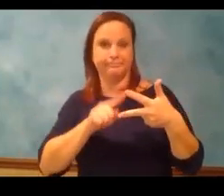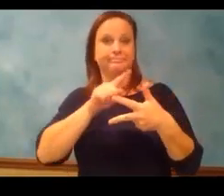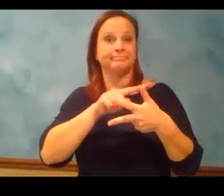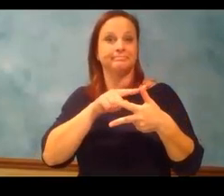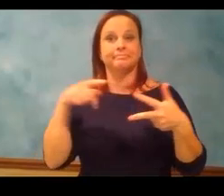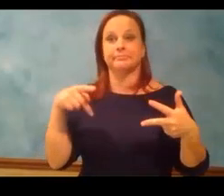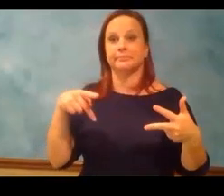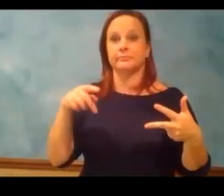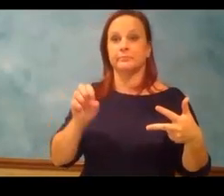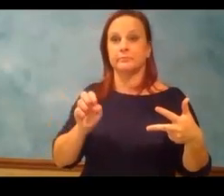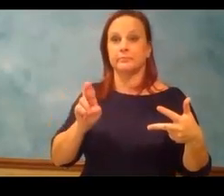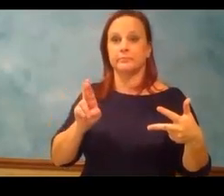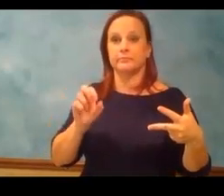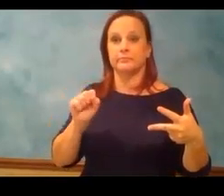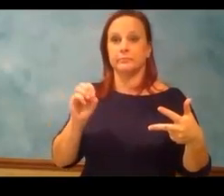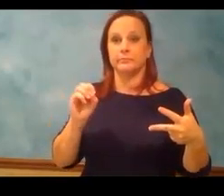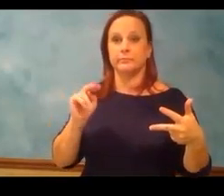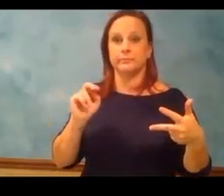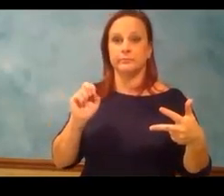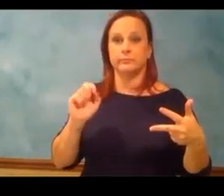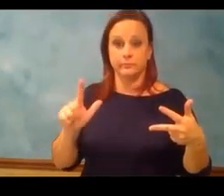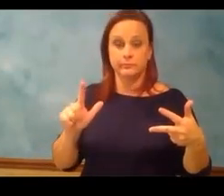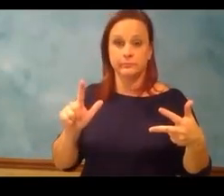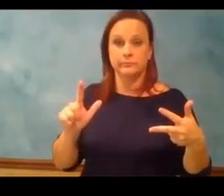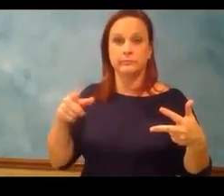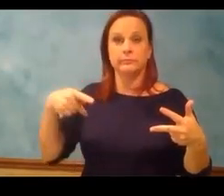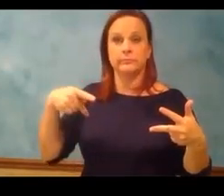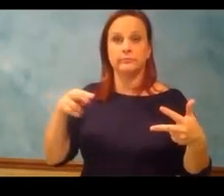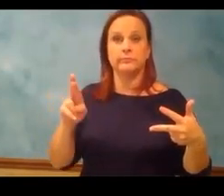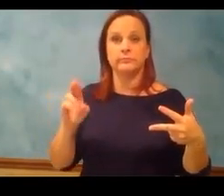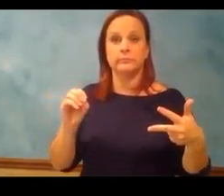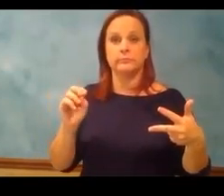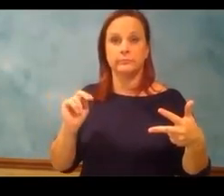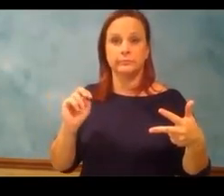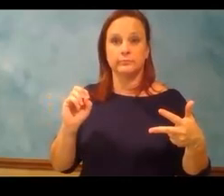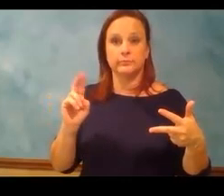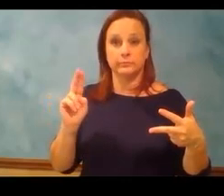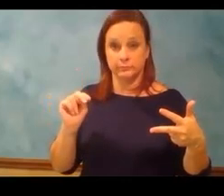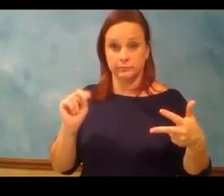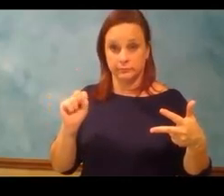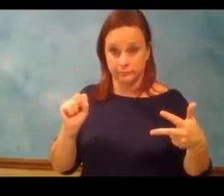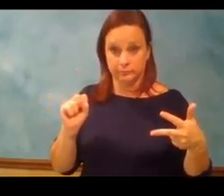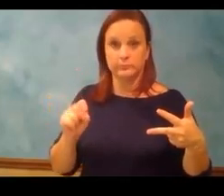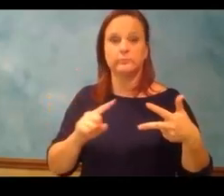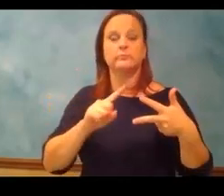Remember, indexing is used three ways in ASL. The first one being personal pronouns,